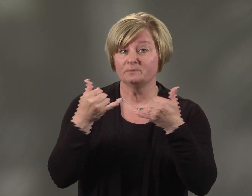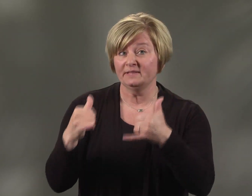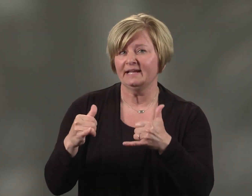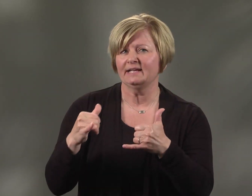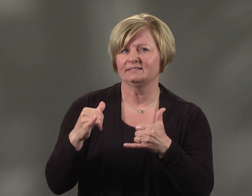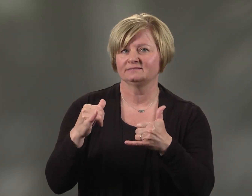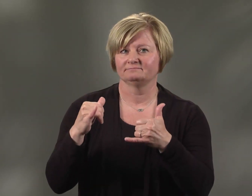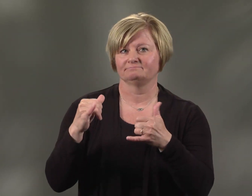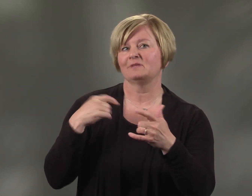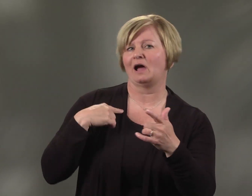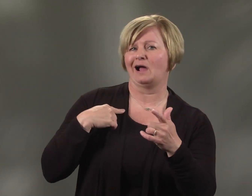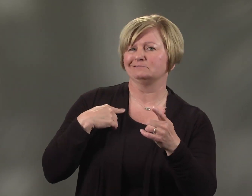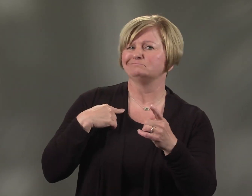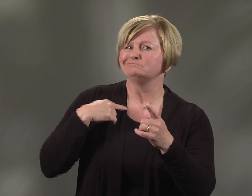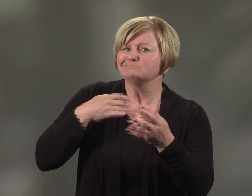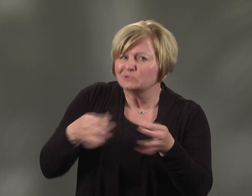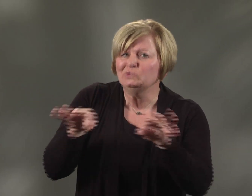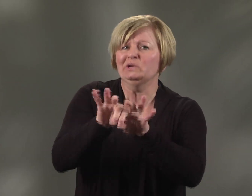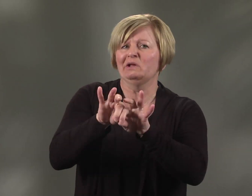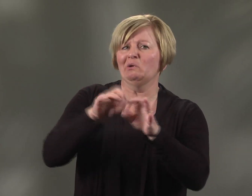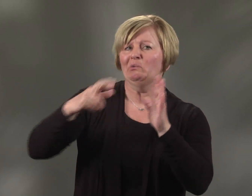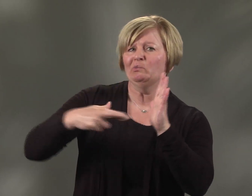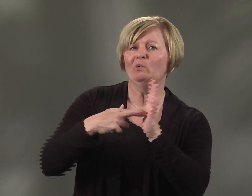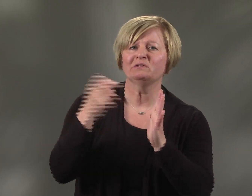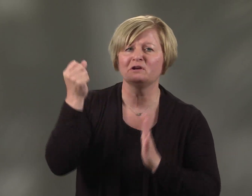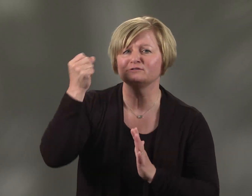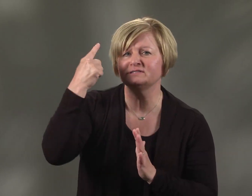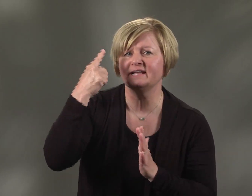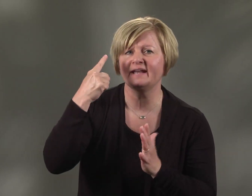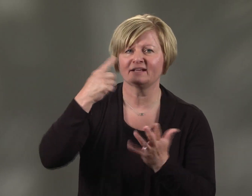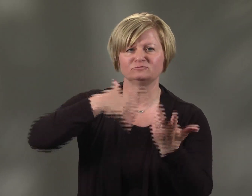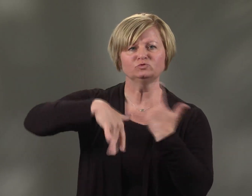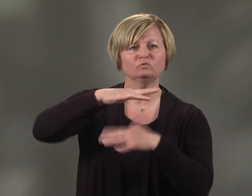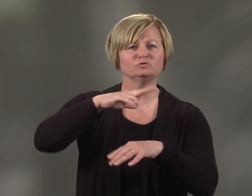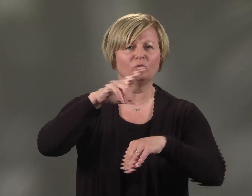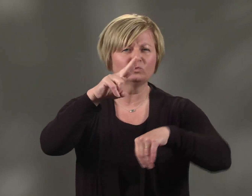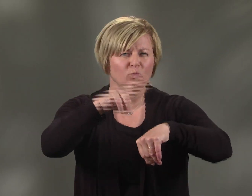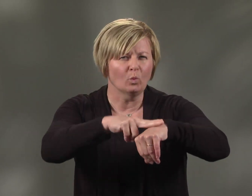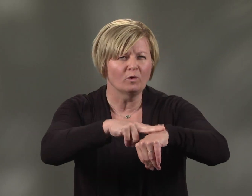Language plays a critical role in the understanding of social norms